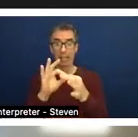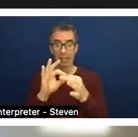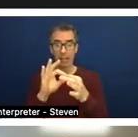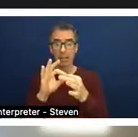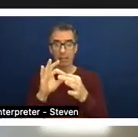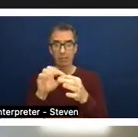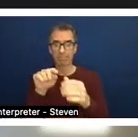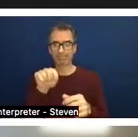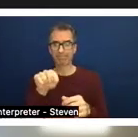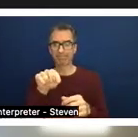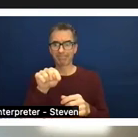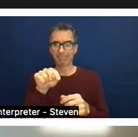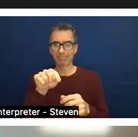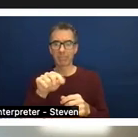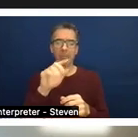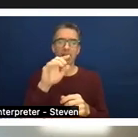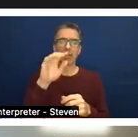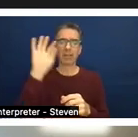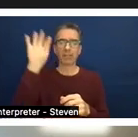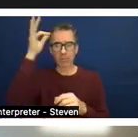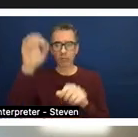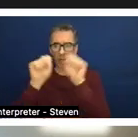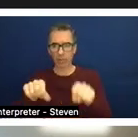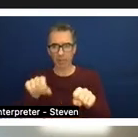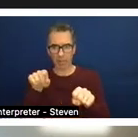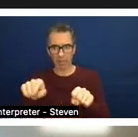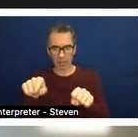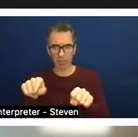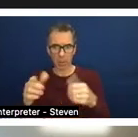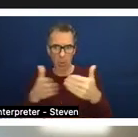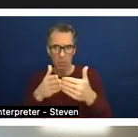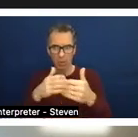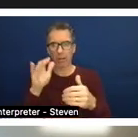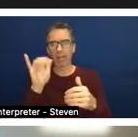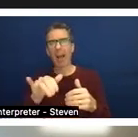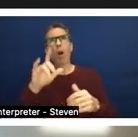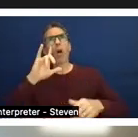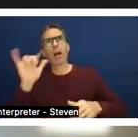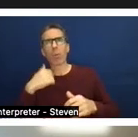with the Decatur and Federal station. And so we're thinking about what that looks like. But I did wanna just point that out.